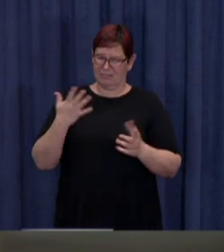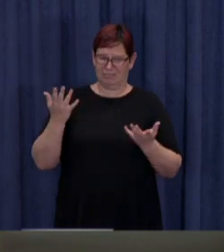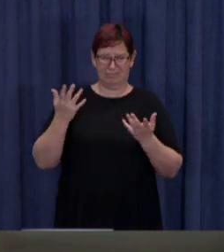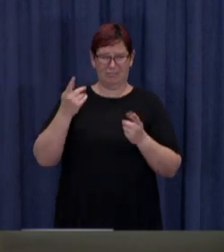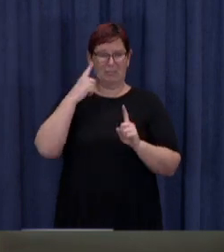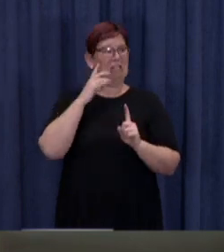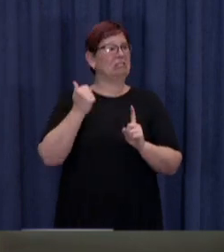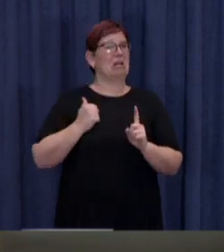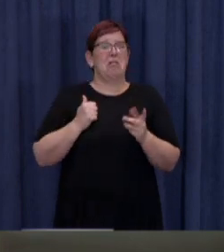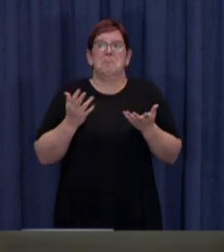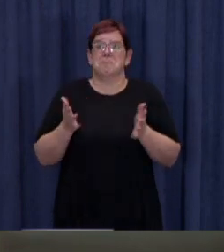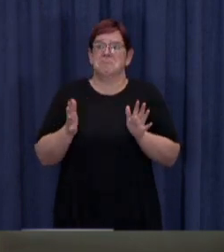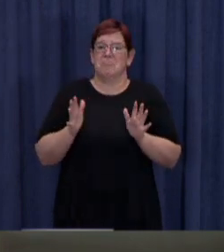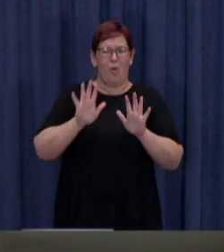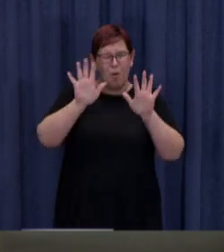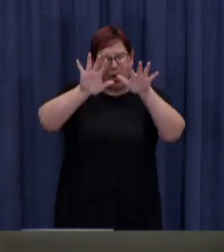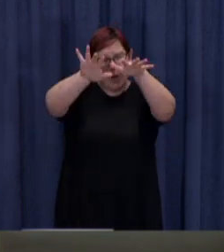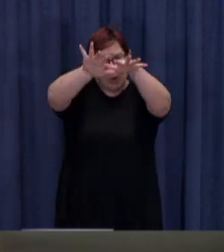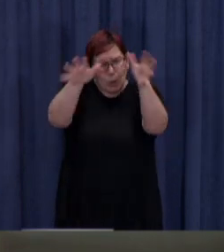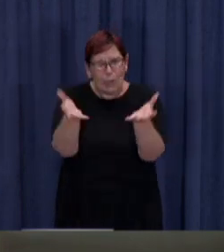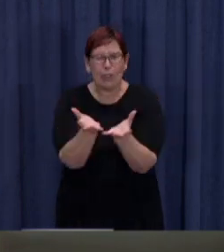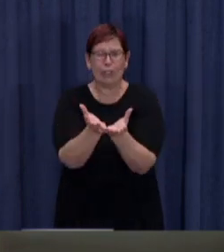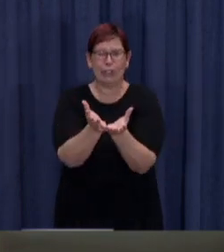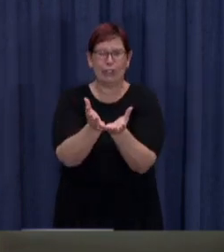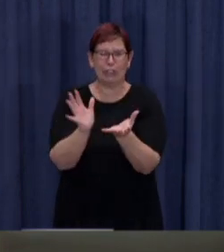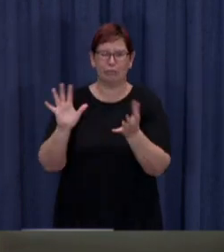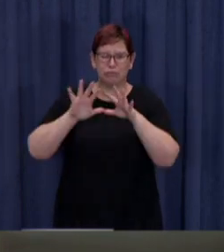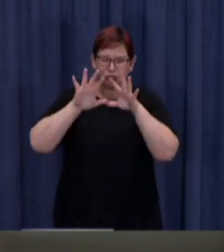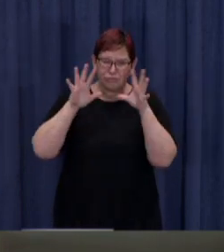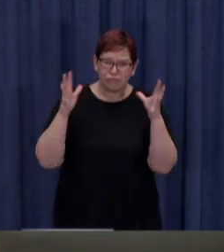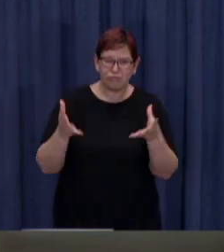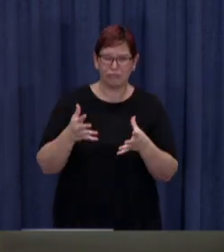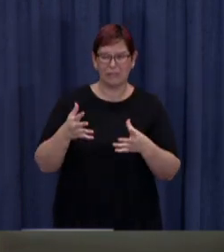that we are doing everything we can at the city to fight this virus while